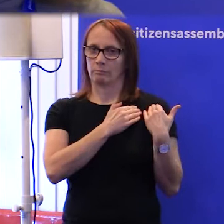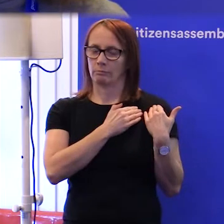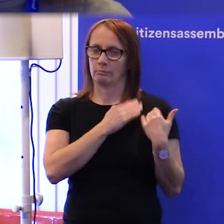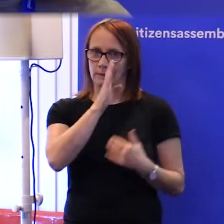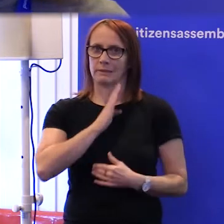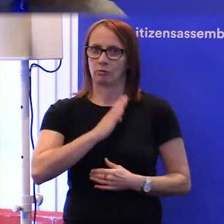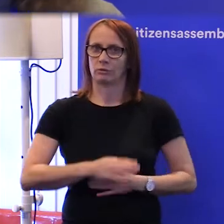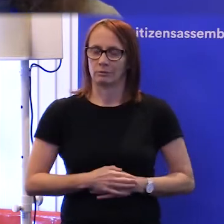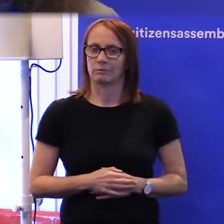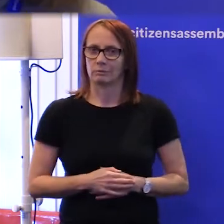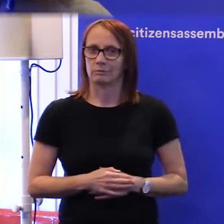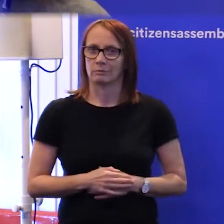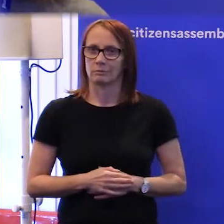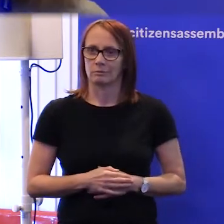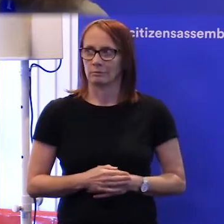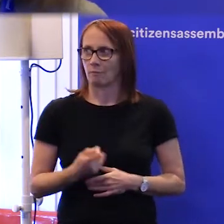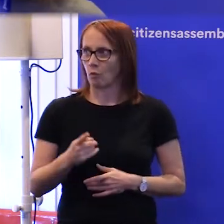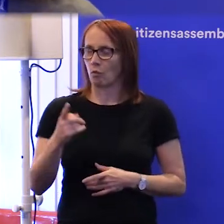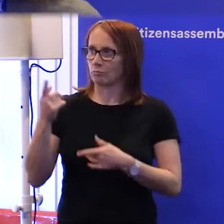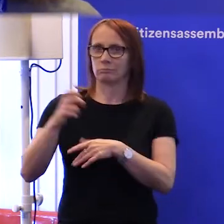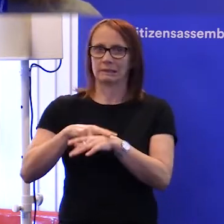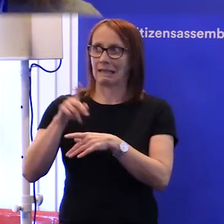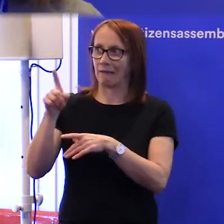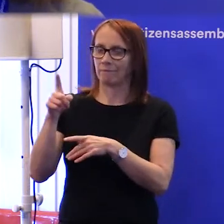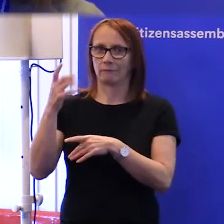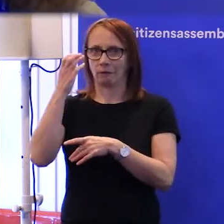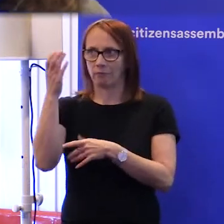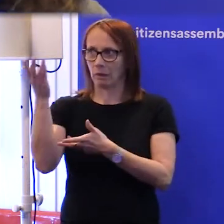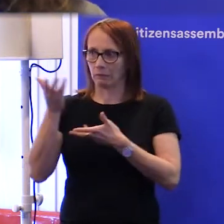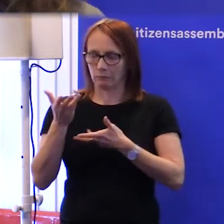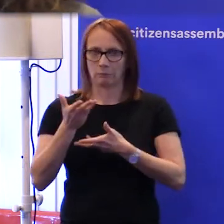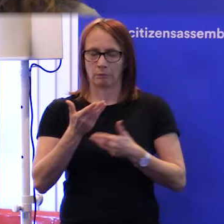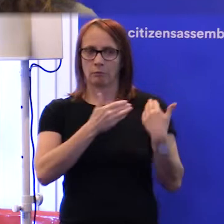I'm on your behalf and on behalf of the secretary art and we're approaching it